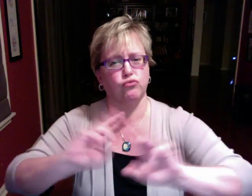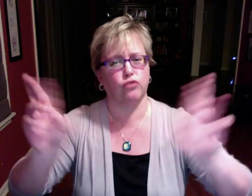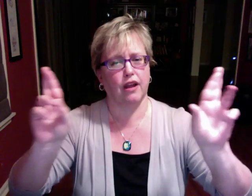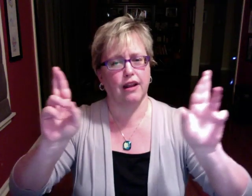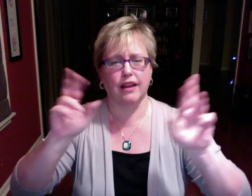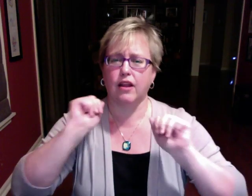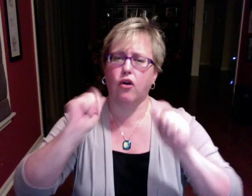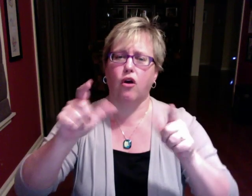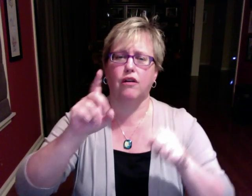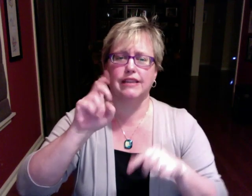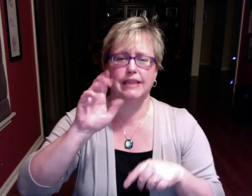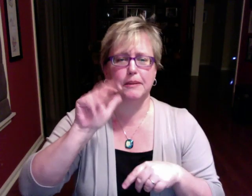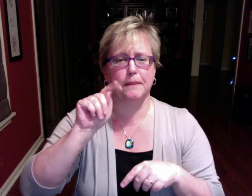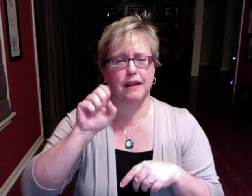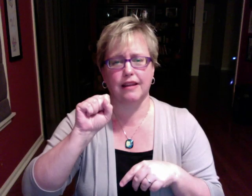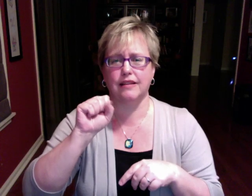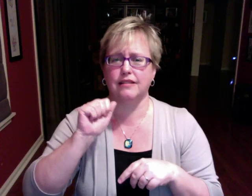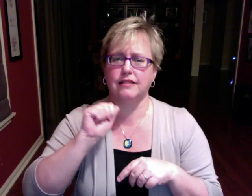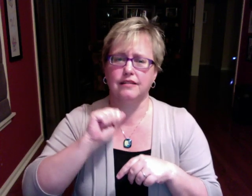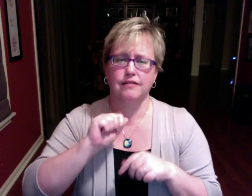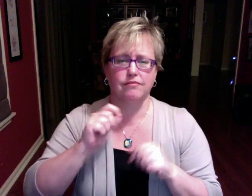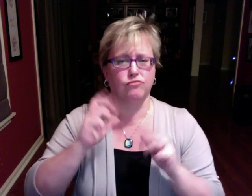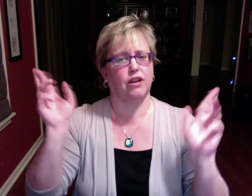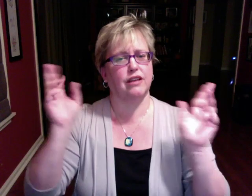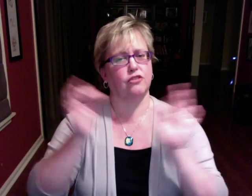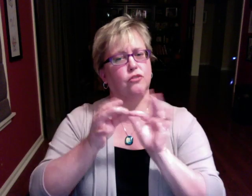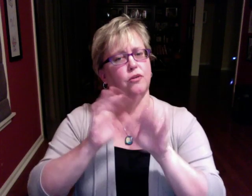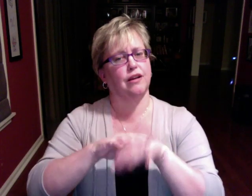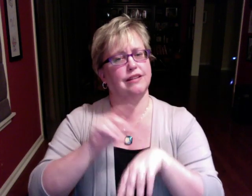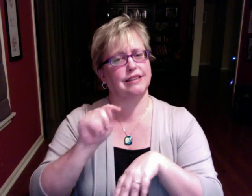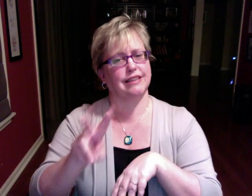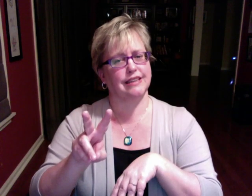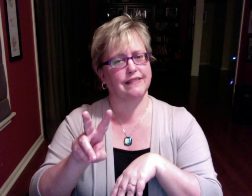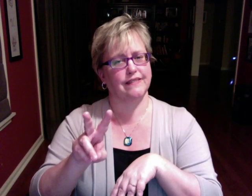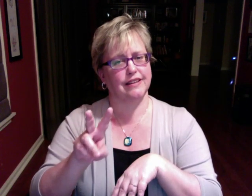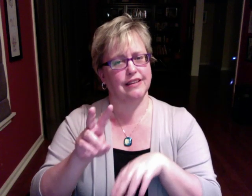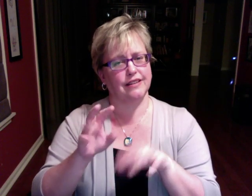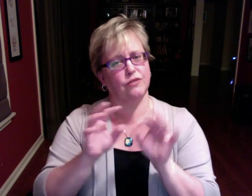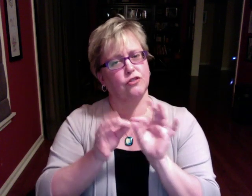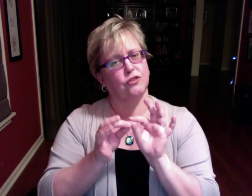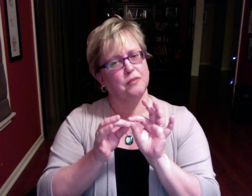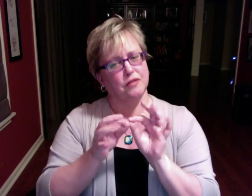and make sure all debates have interpreters set up like we had tonight.